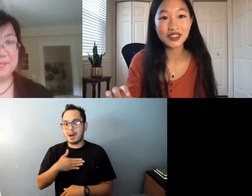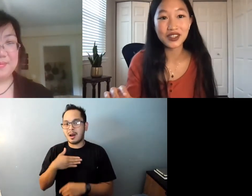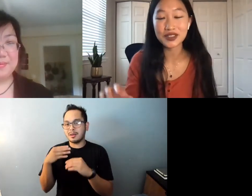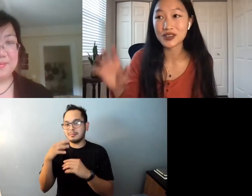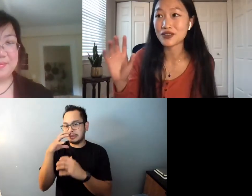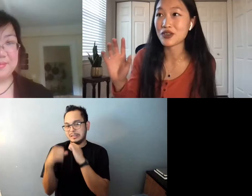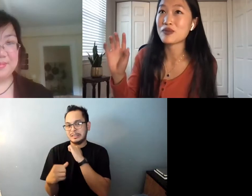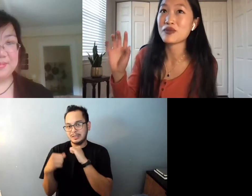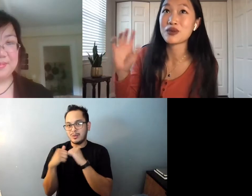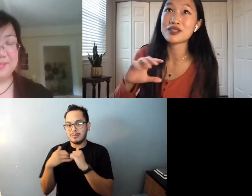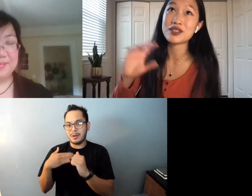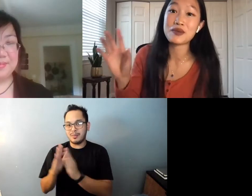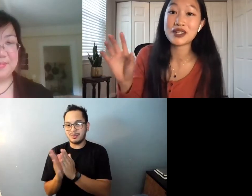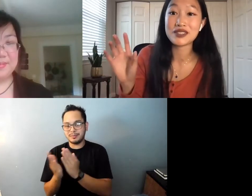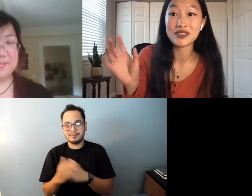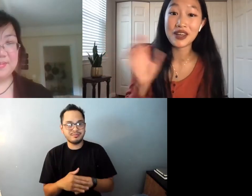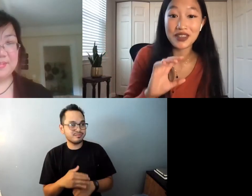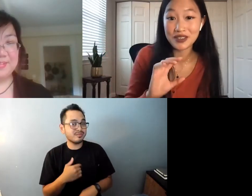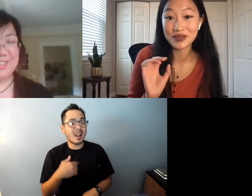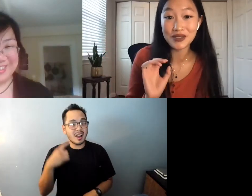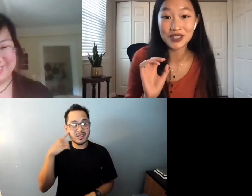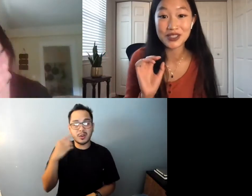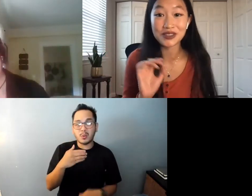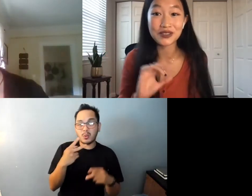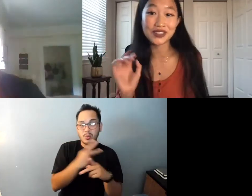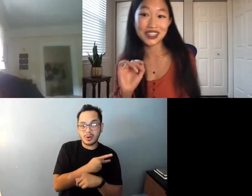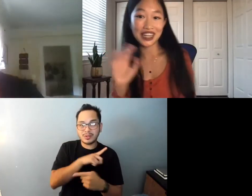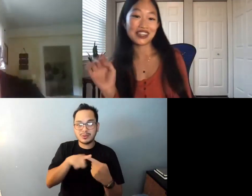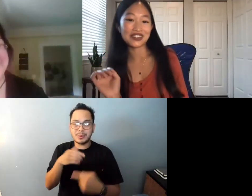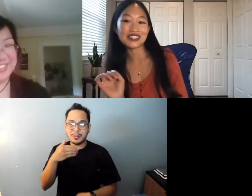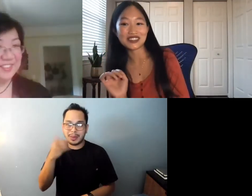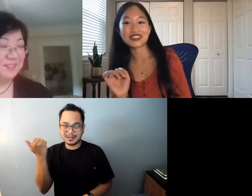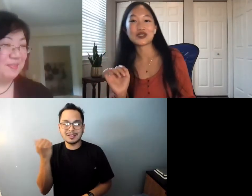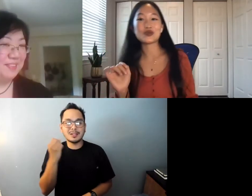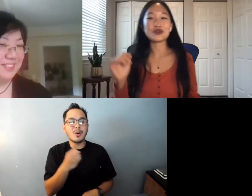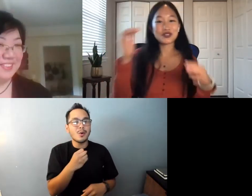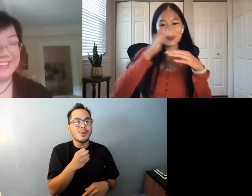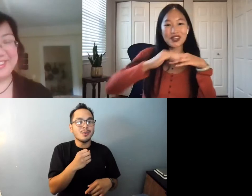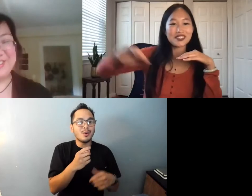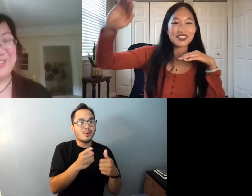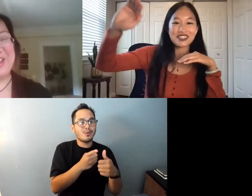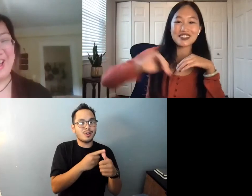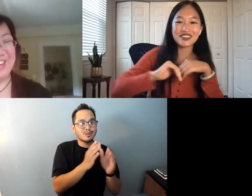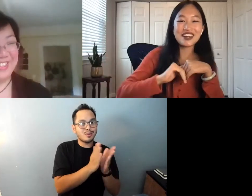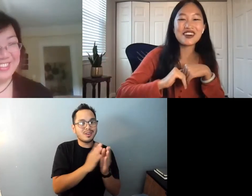Mike Novella. So here's a pretty decent question, if you haven't actually read the great Gatsby, would